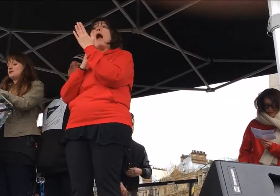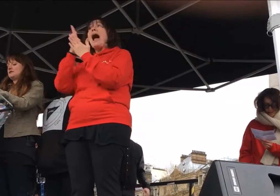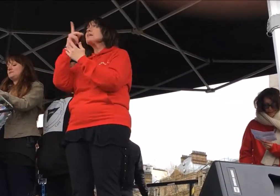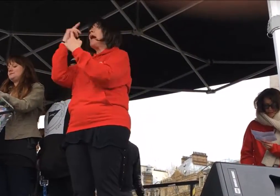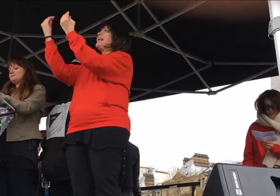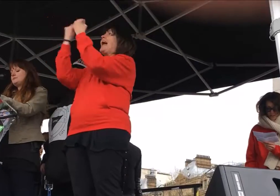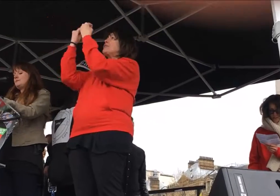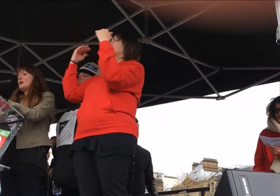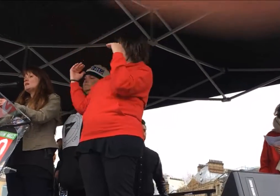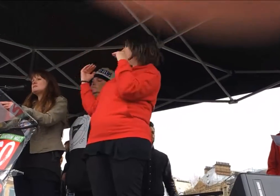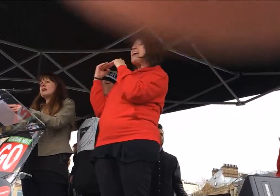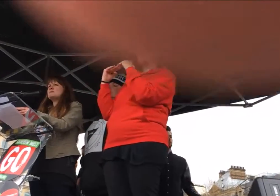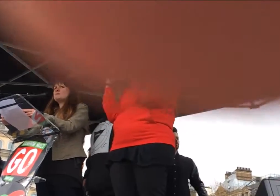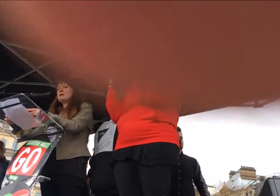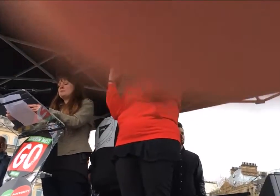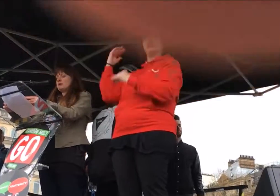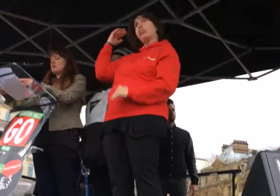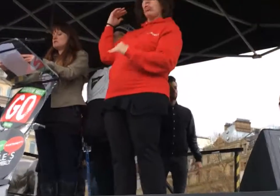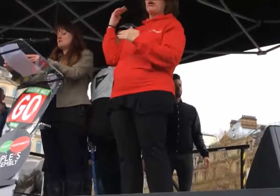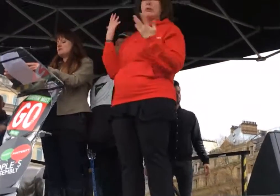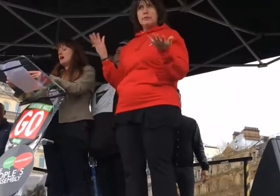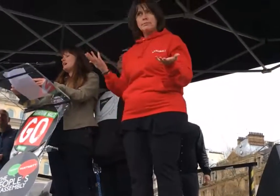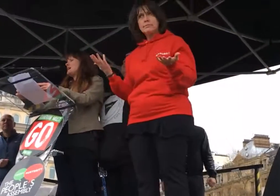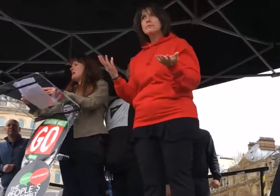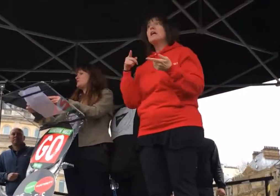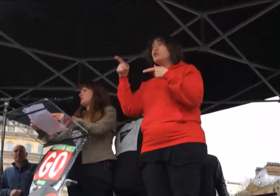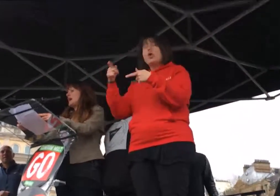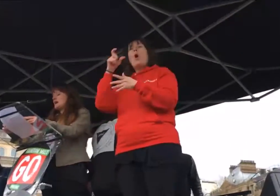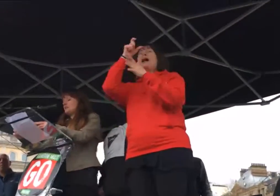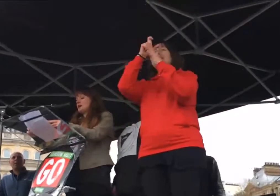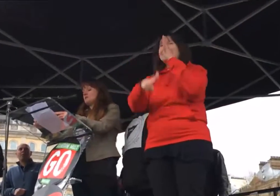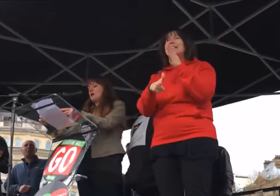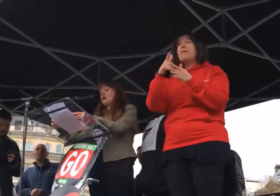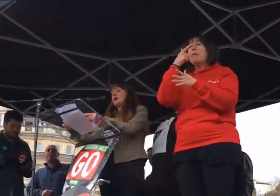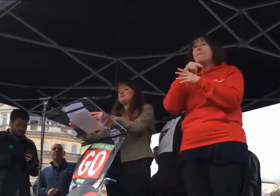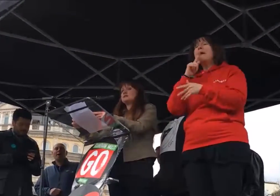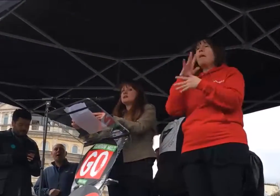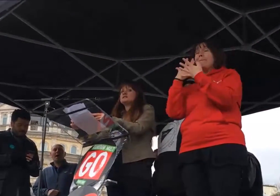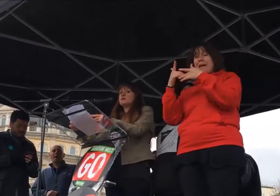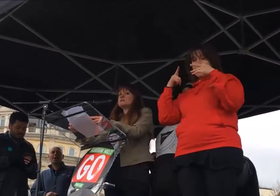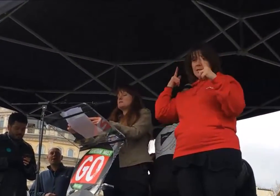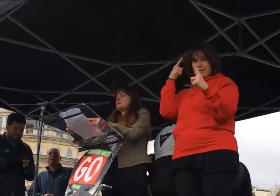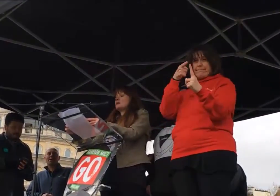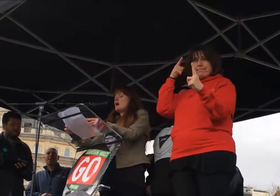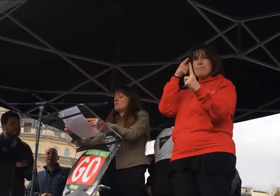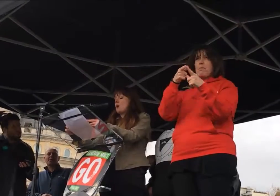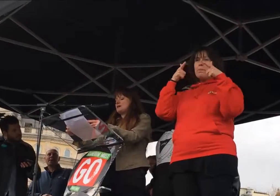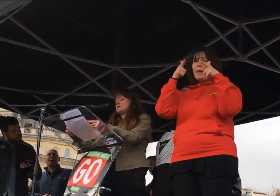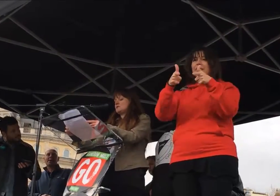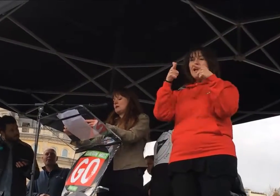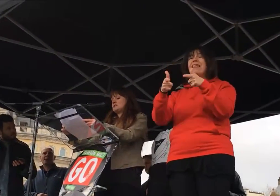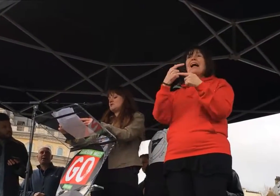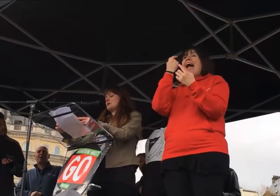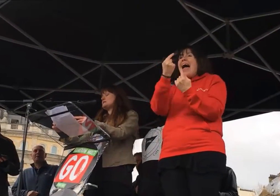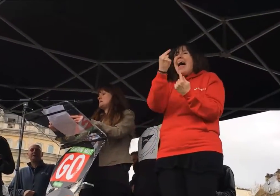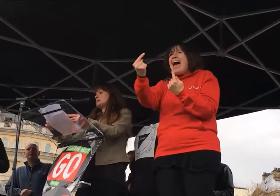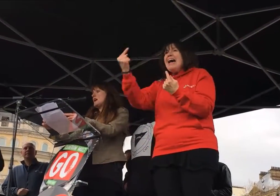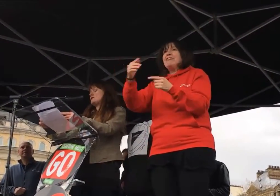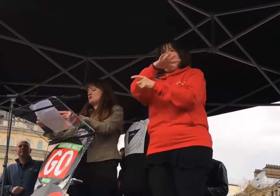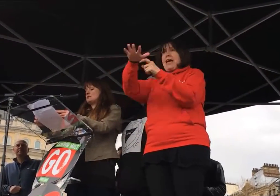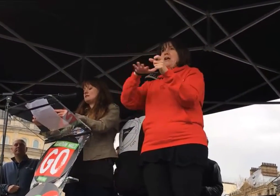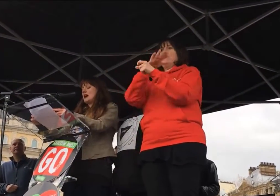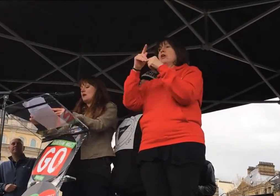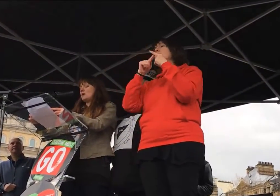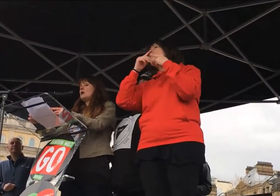Disabled people, are under attack in every area of our lives, so we simply can't wait